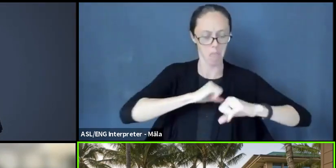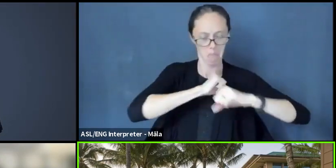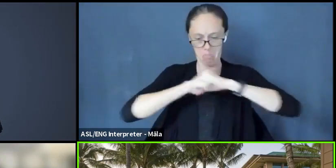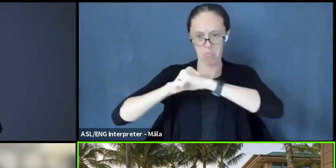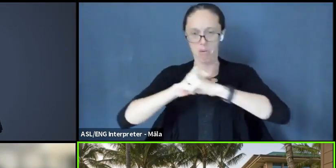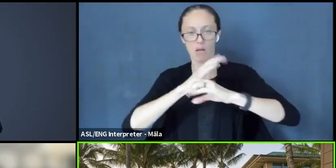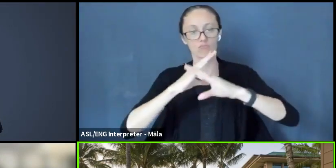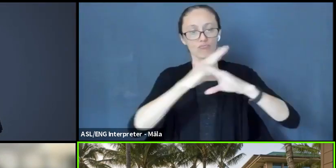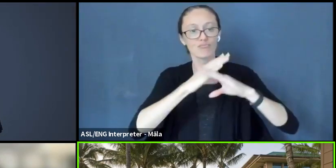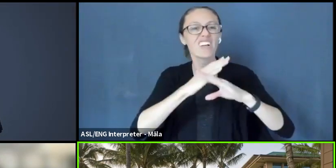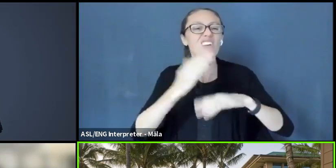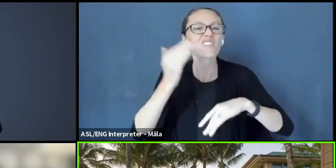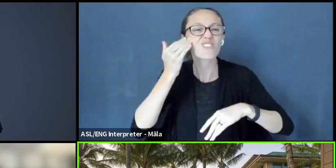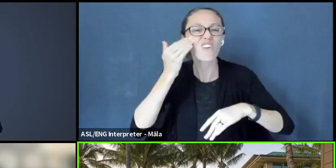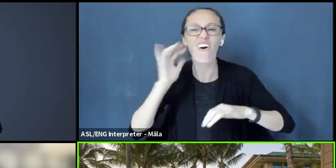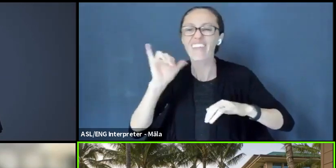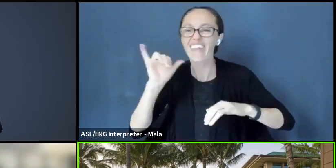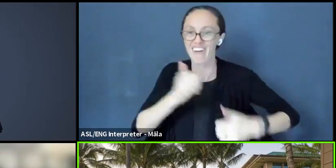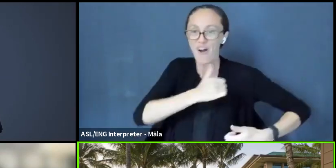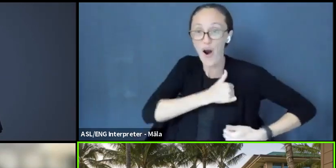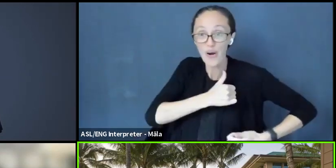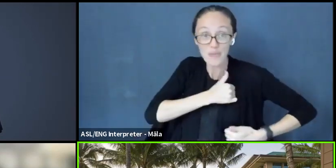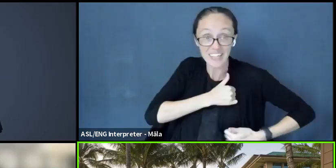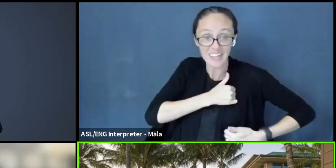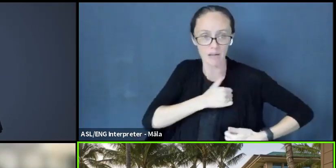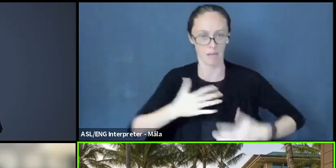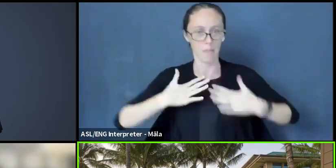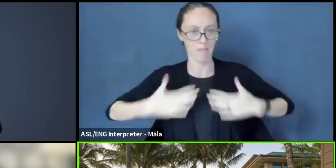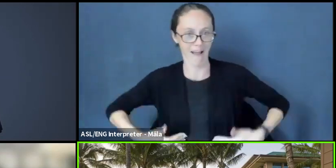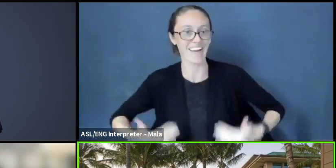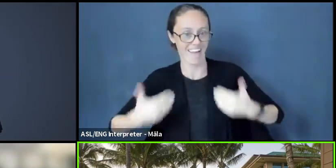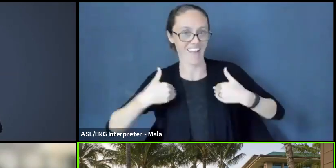Going to fight off the infection.